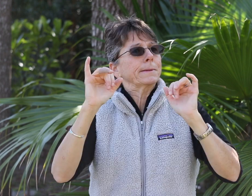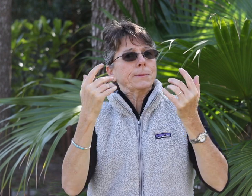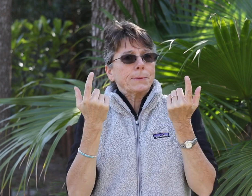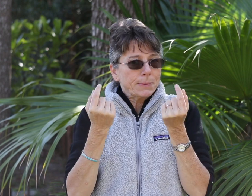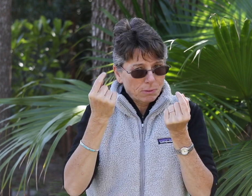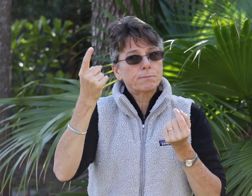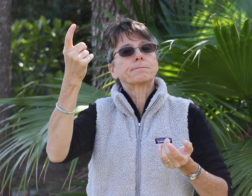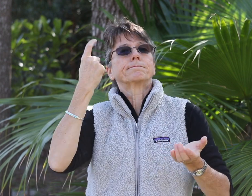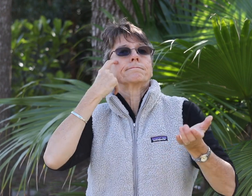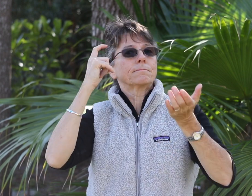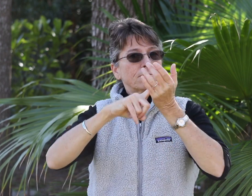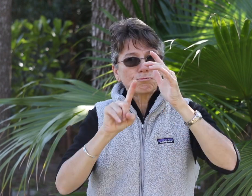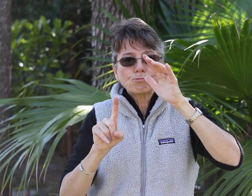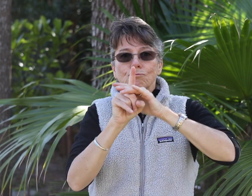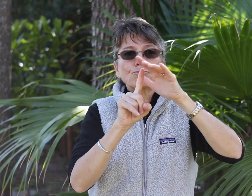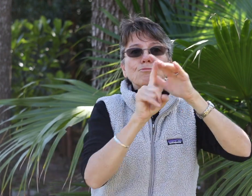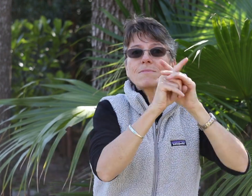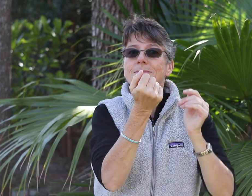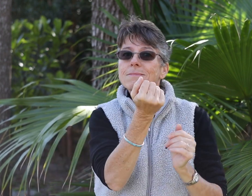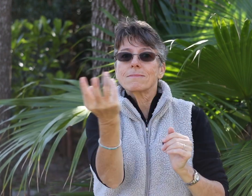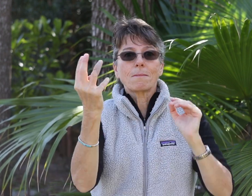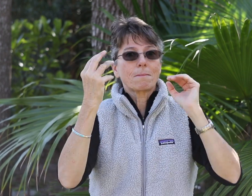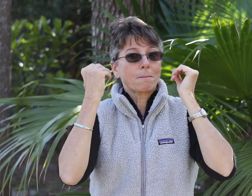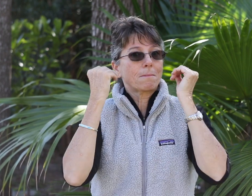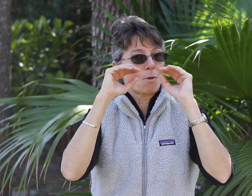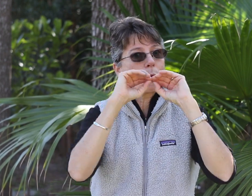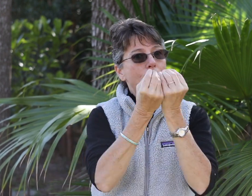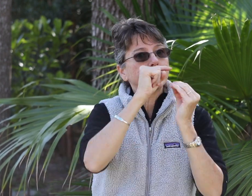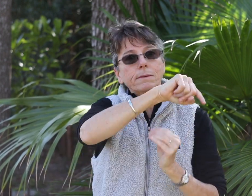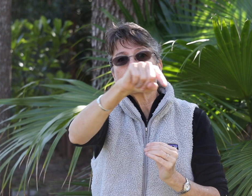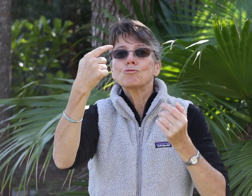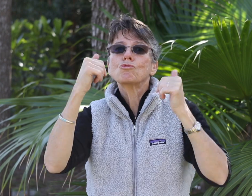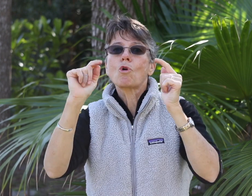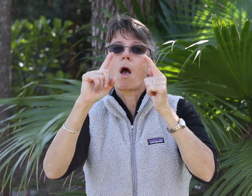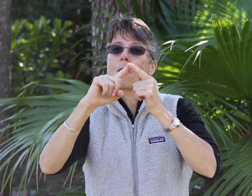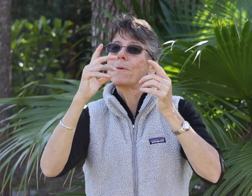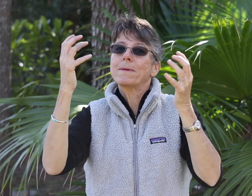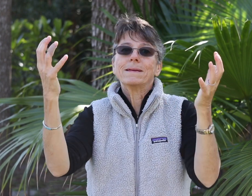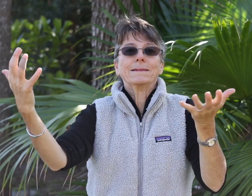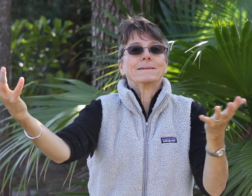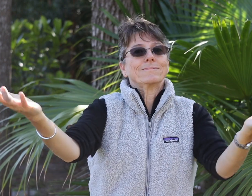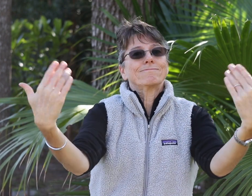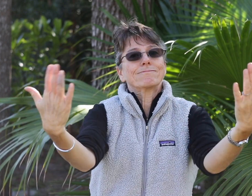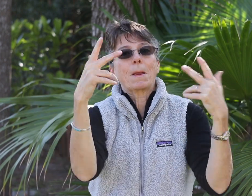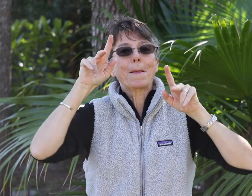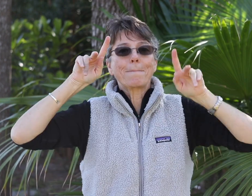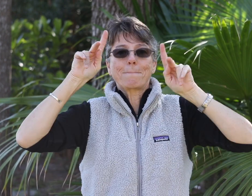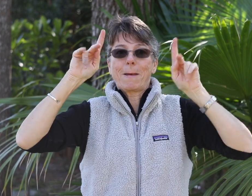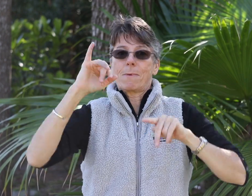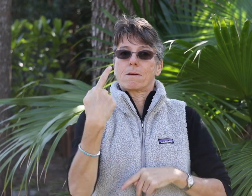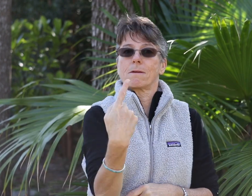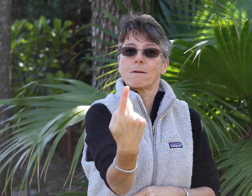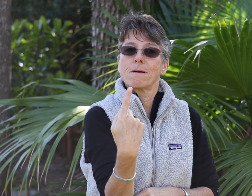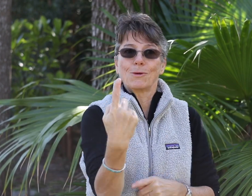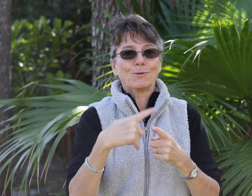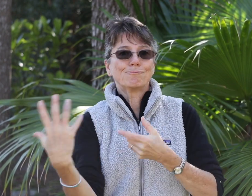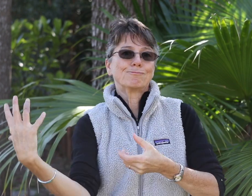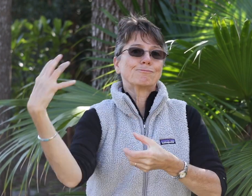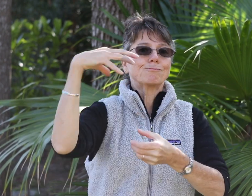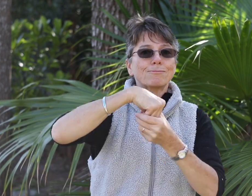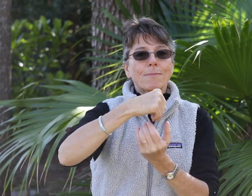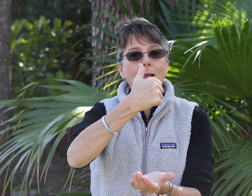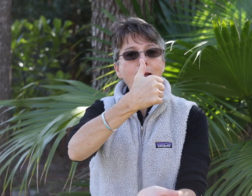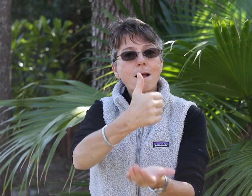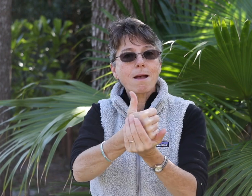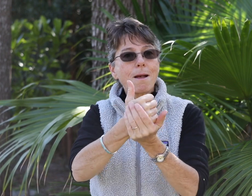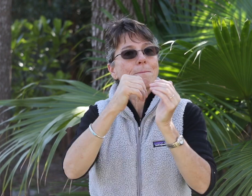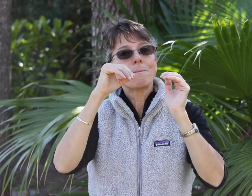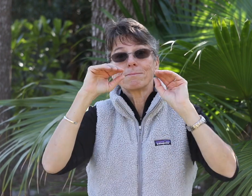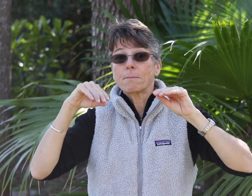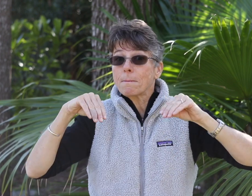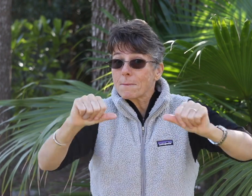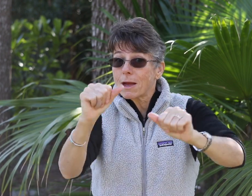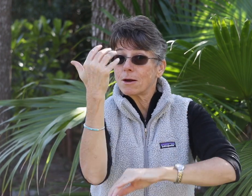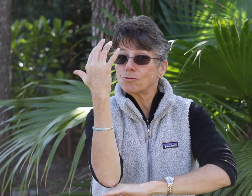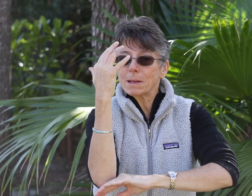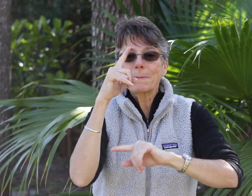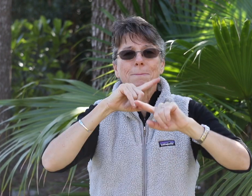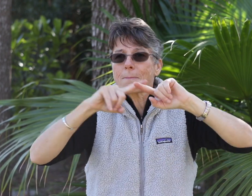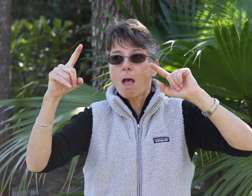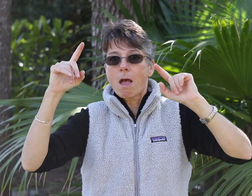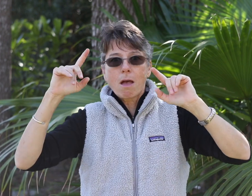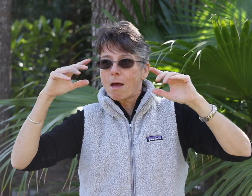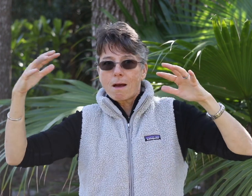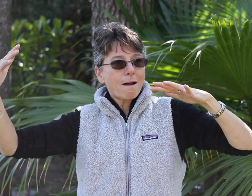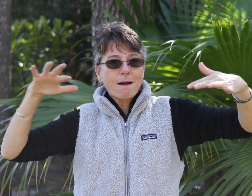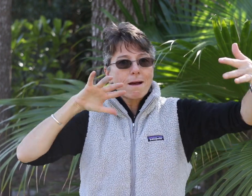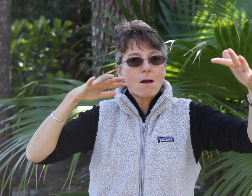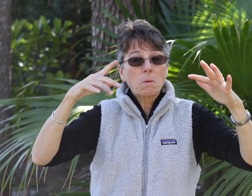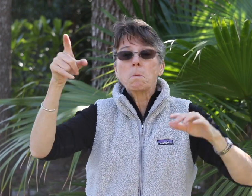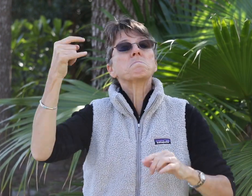At the meeting last week, the WEF recognized that there are several organizations wanting to include us in helping to plant more trees in response to our climate change.